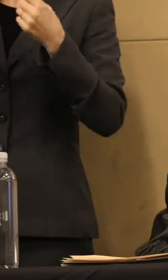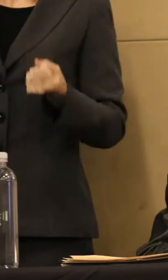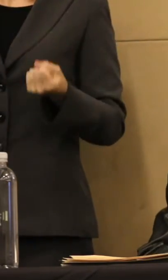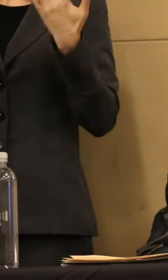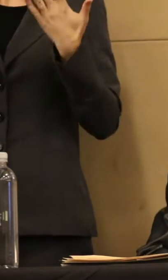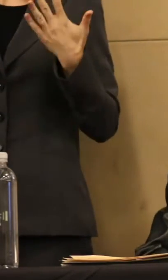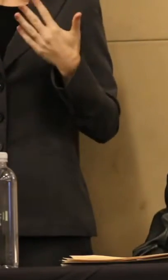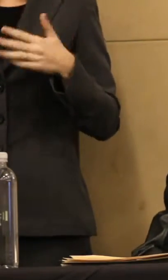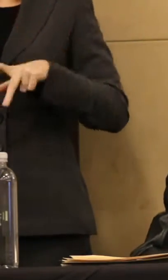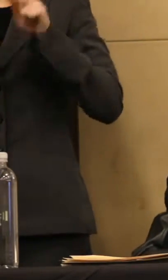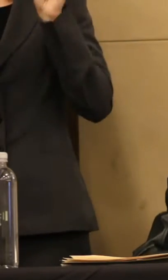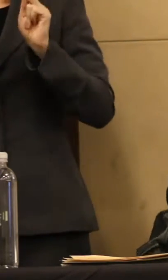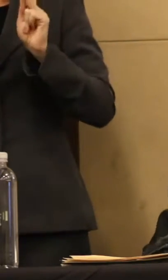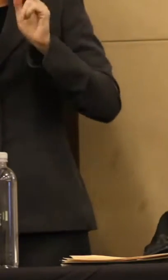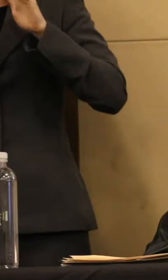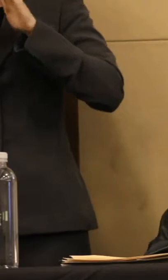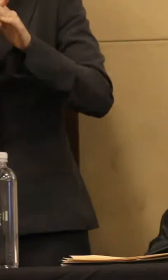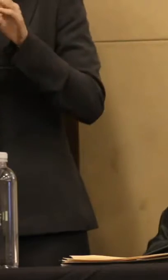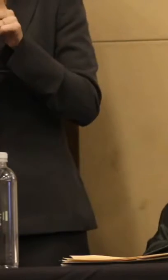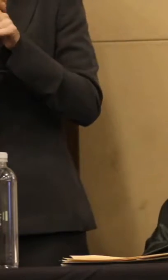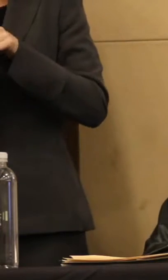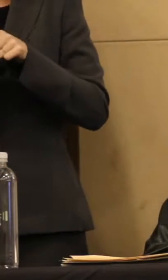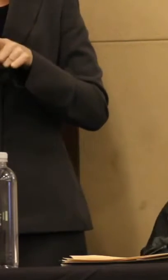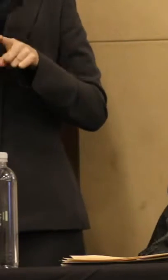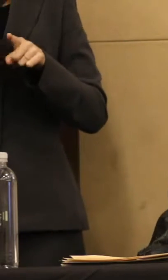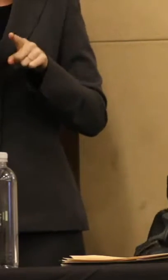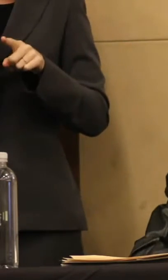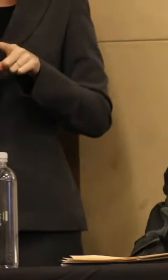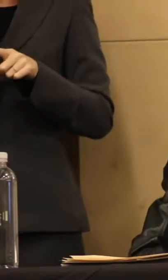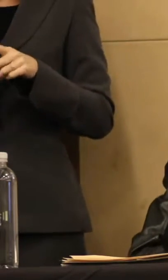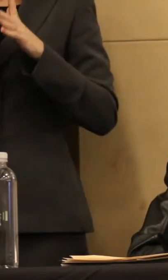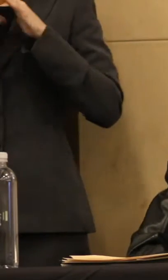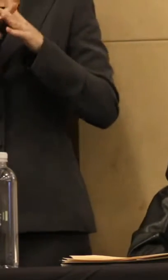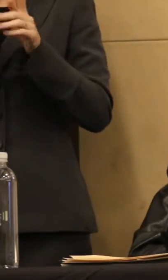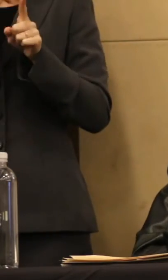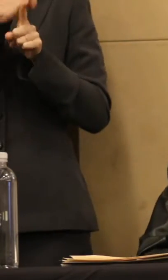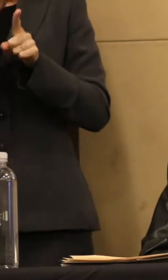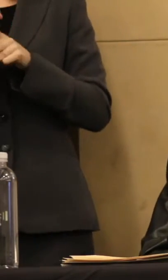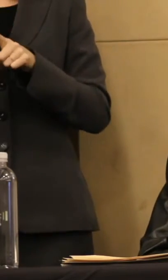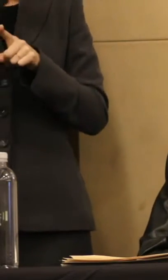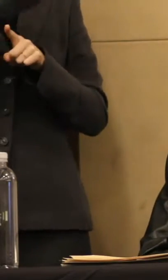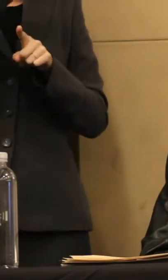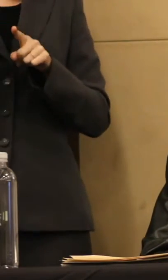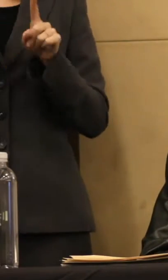started careers or about to start their careers, okay, that's great.